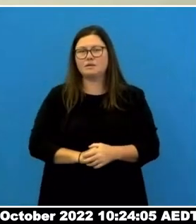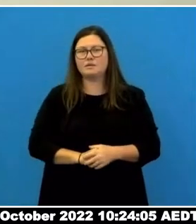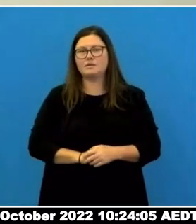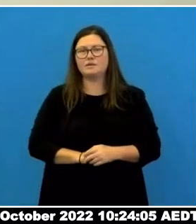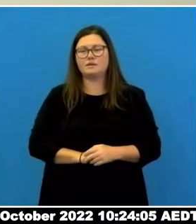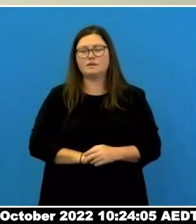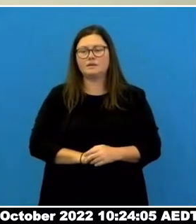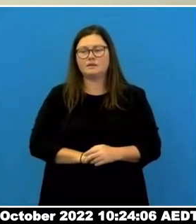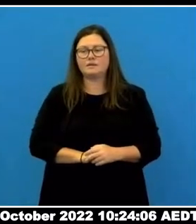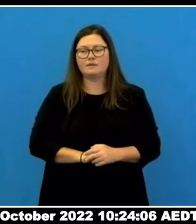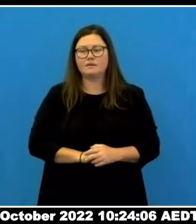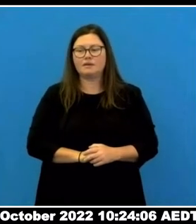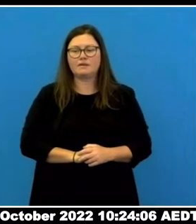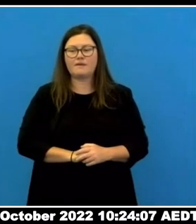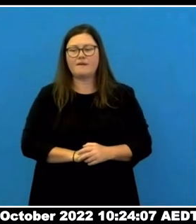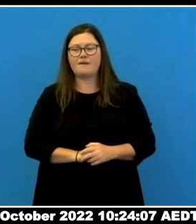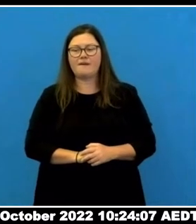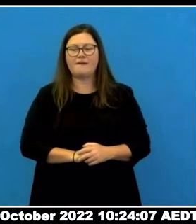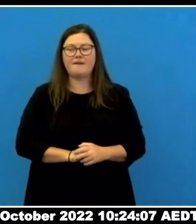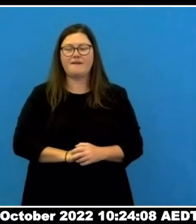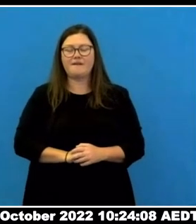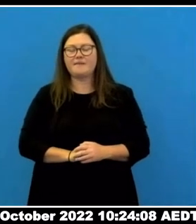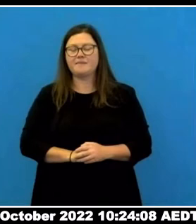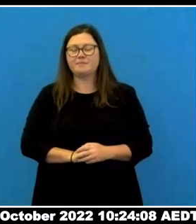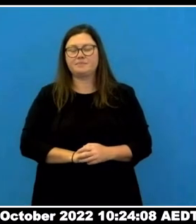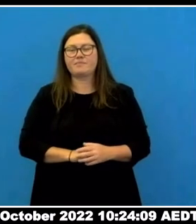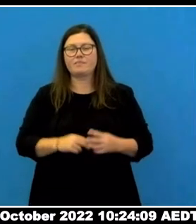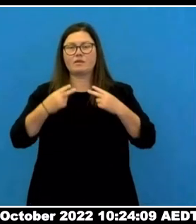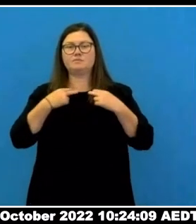in the Racial Discrimination Act is different to the definitions